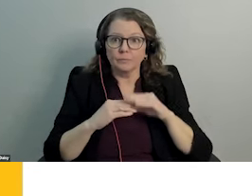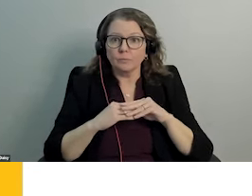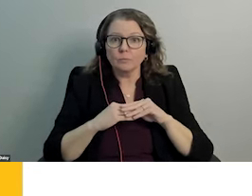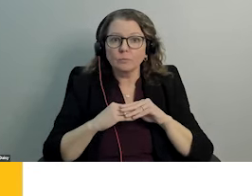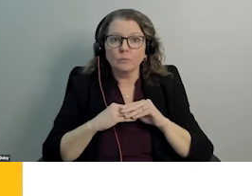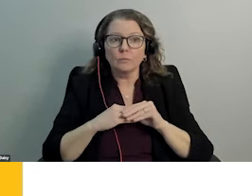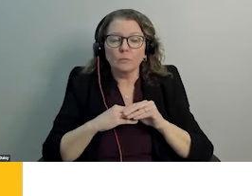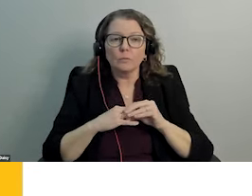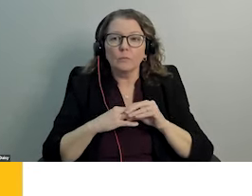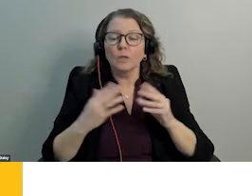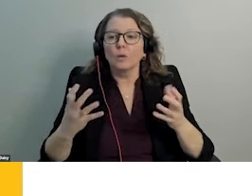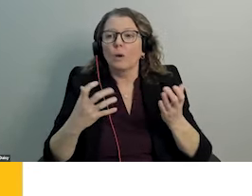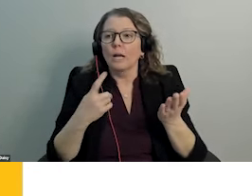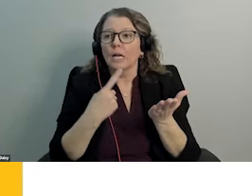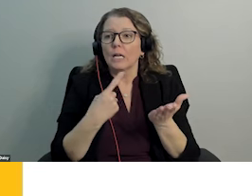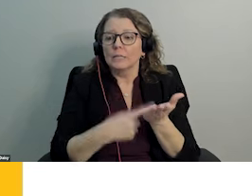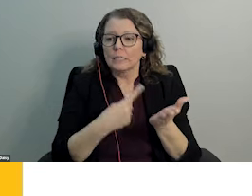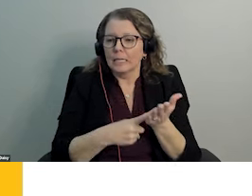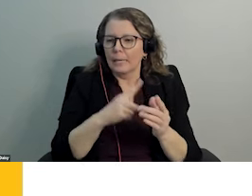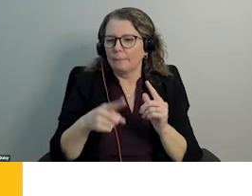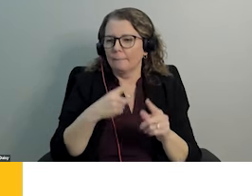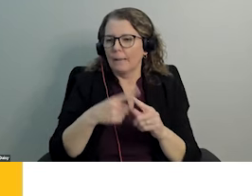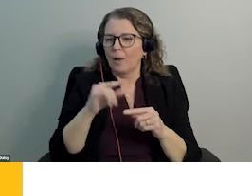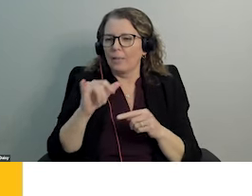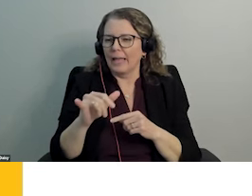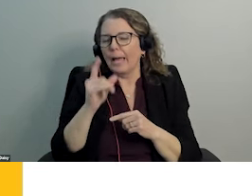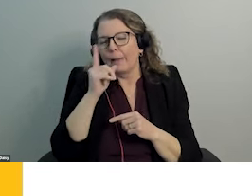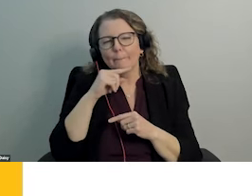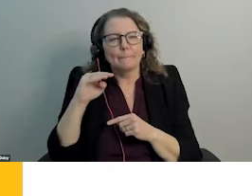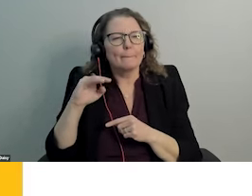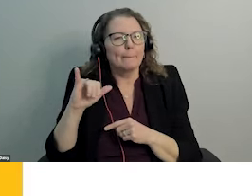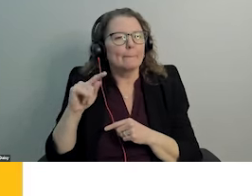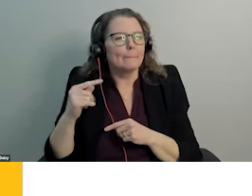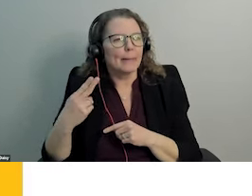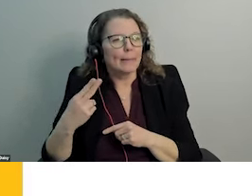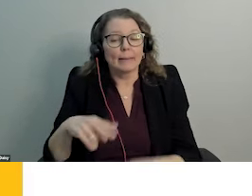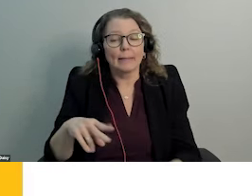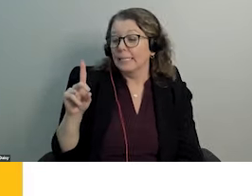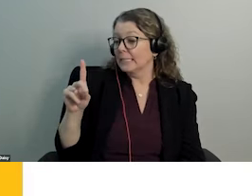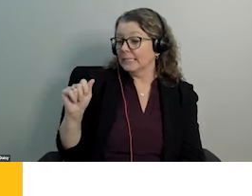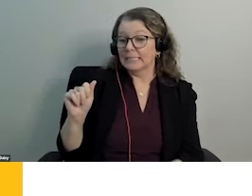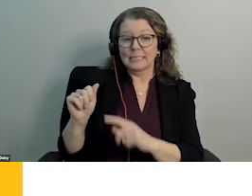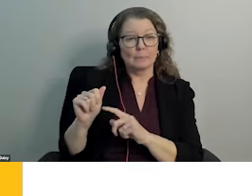with is really addressing this myth that disability is this fringe minority.